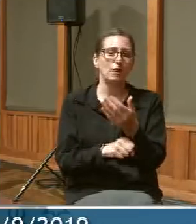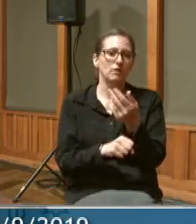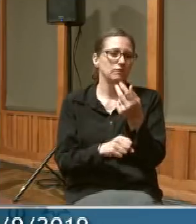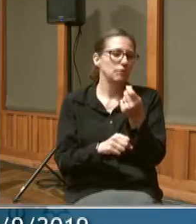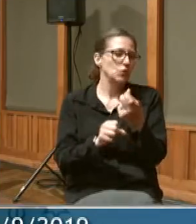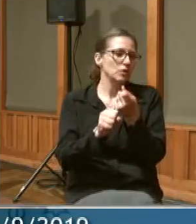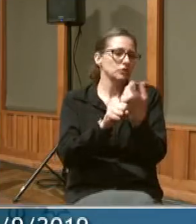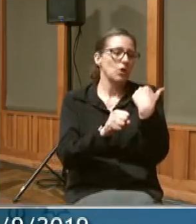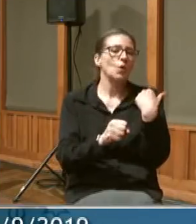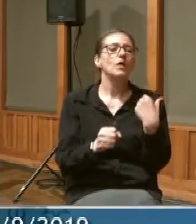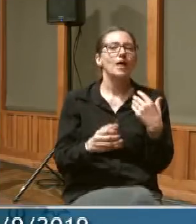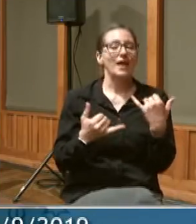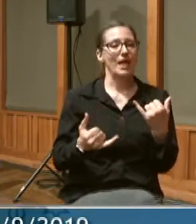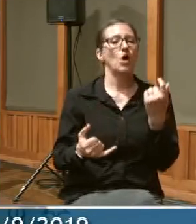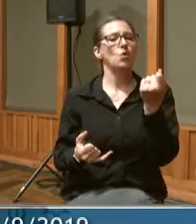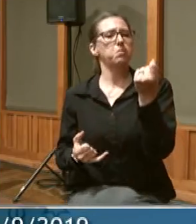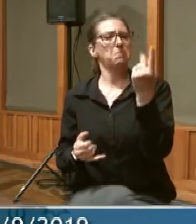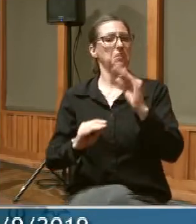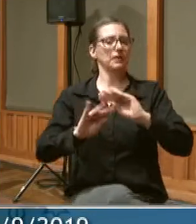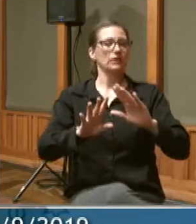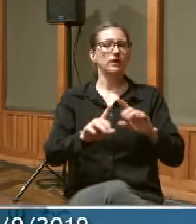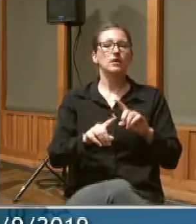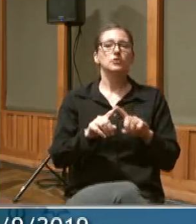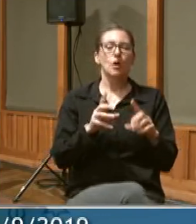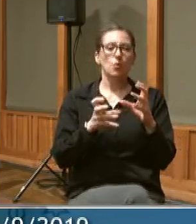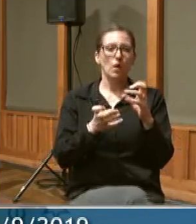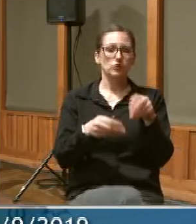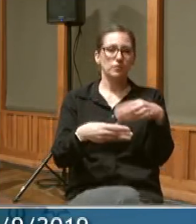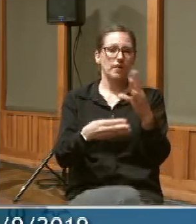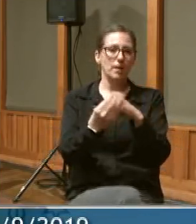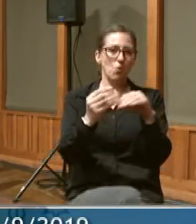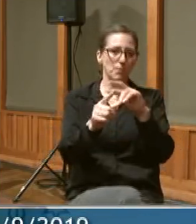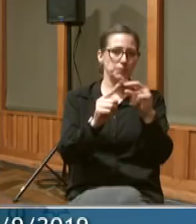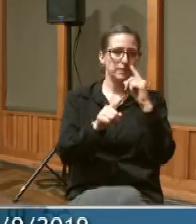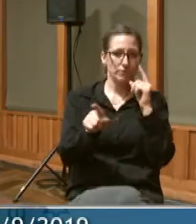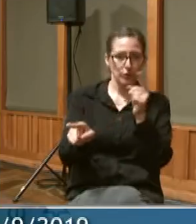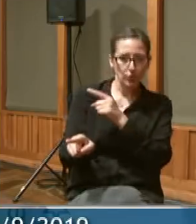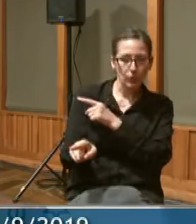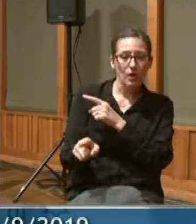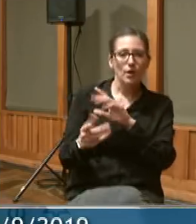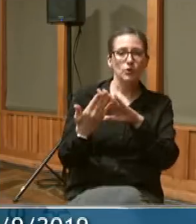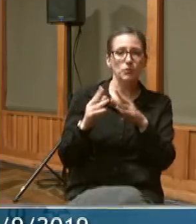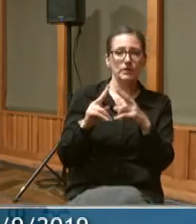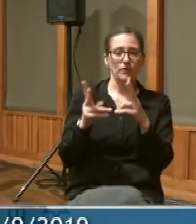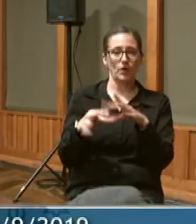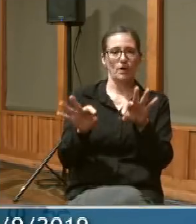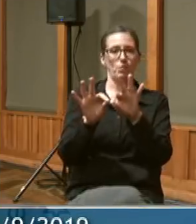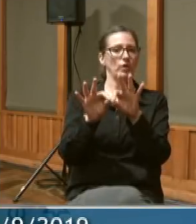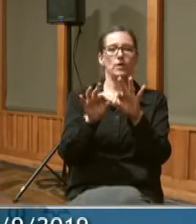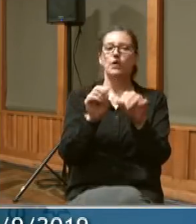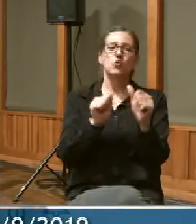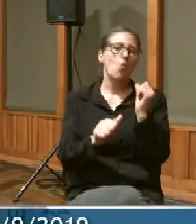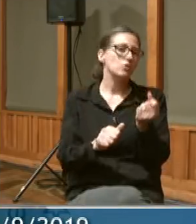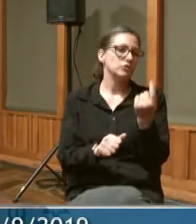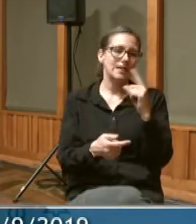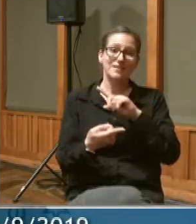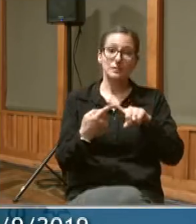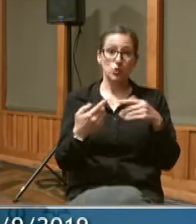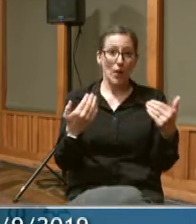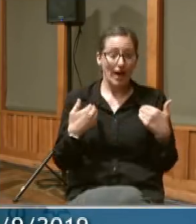I'M HERE TO GIVE YOU PERSPECTIVE BECAUSE I DIDN'T UNDERSTAND COMMUNITY UNTIL I STARTED WORKING THERE TWO YEARS AGO. NOW I DO. I HOPE I CAN GLEAN SOME